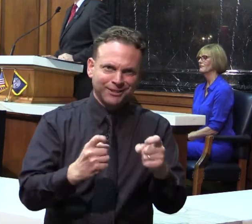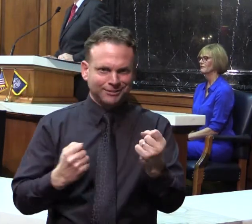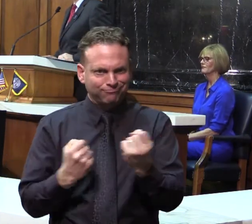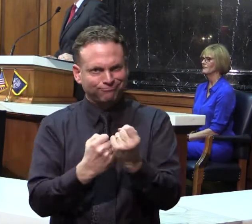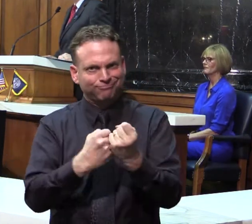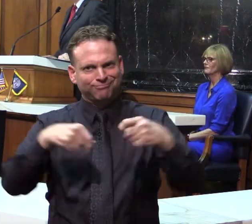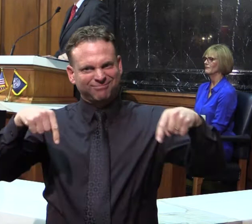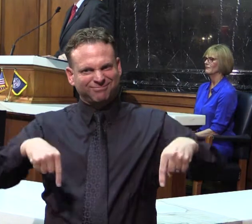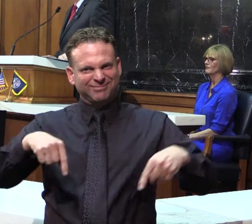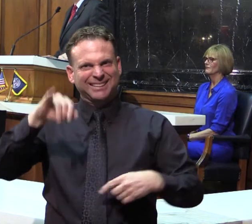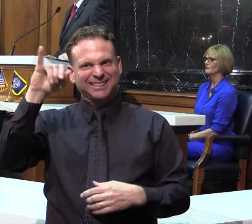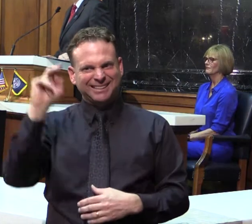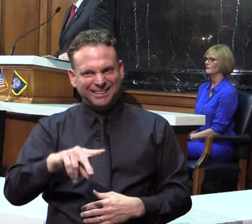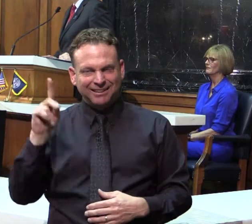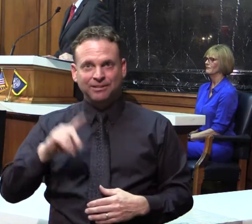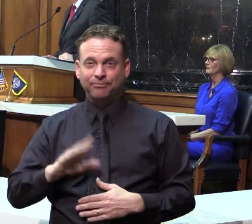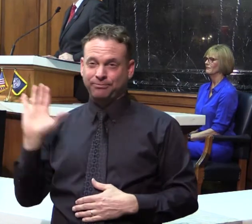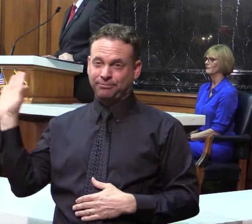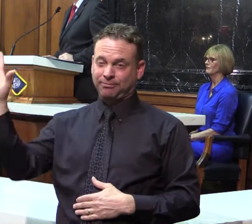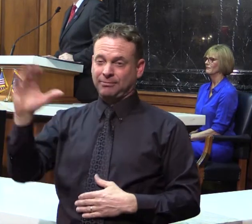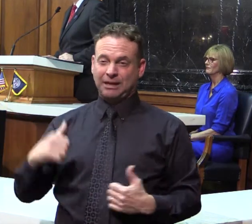of respect and civility.